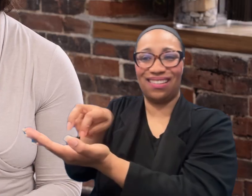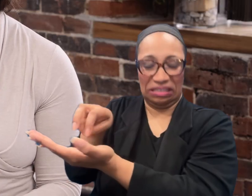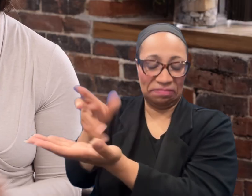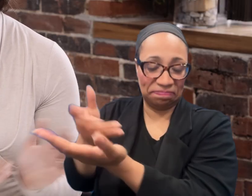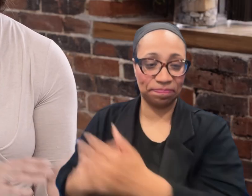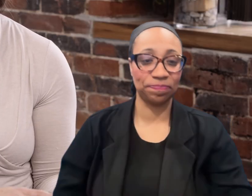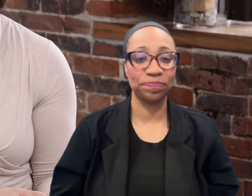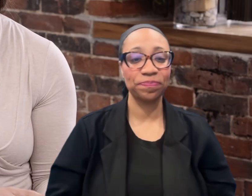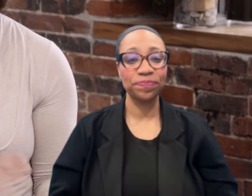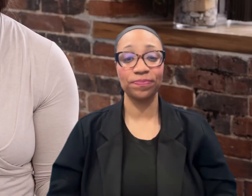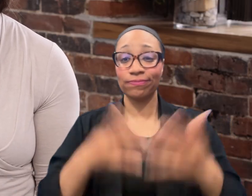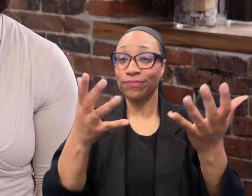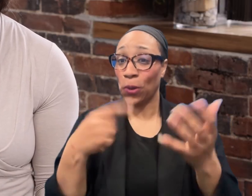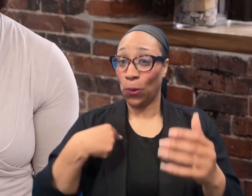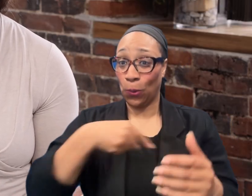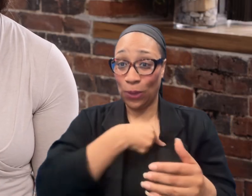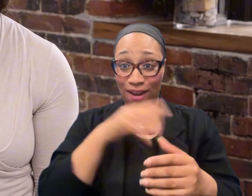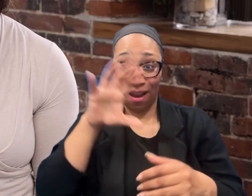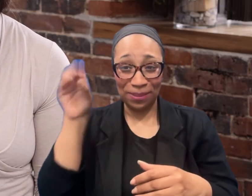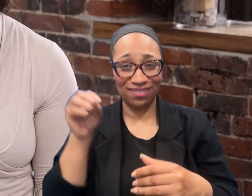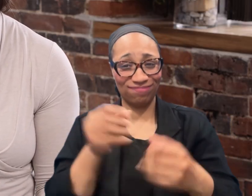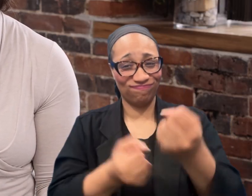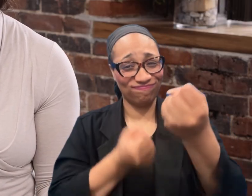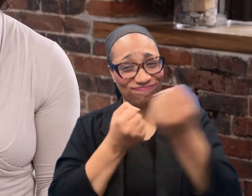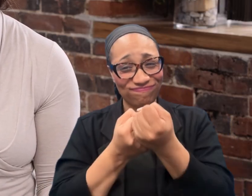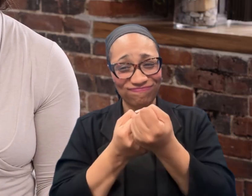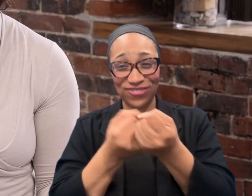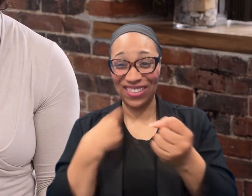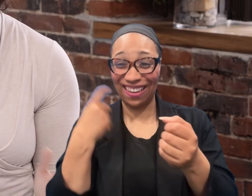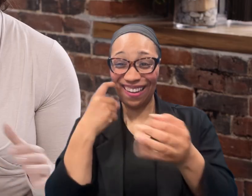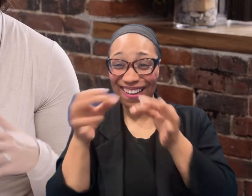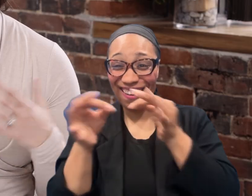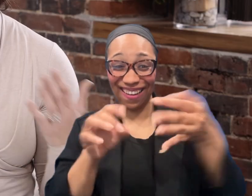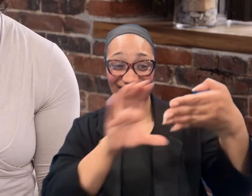the journey from prenatal all the way through postpartum and even a return to work. So, outside